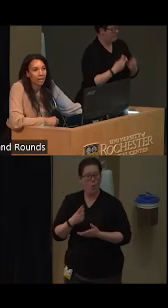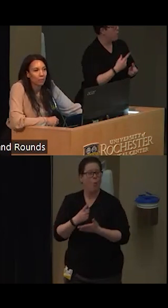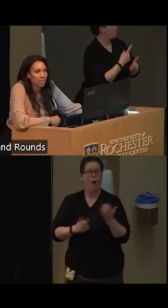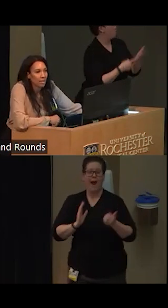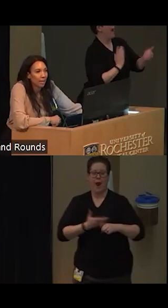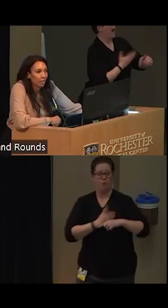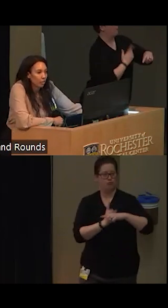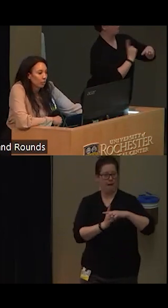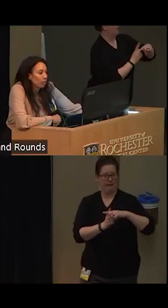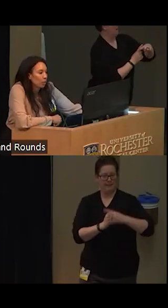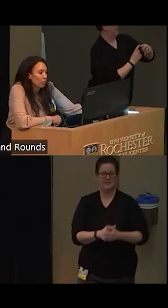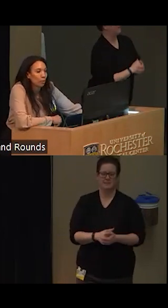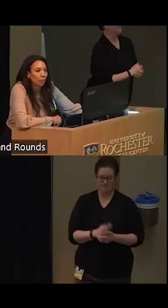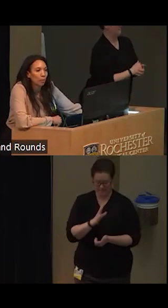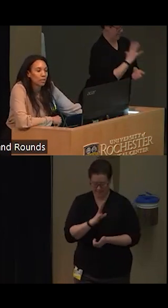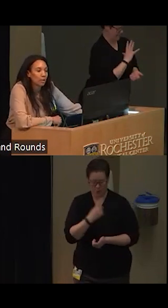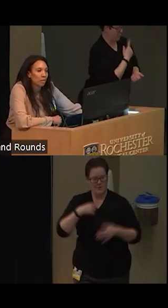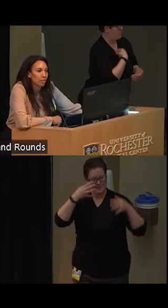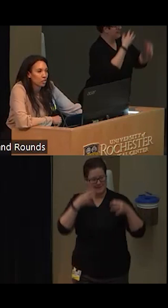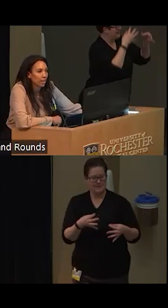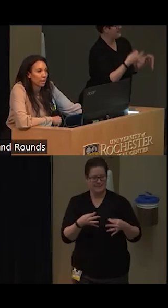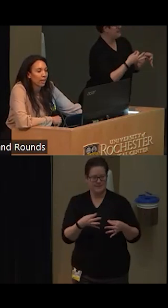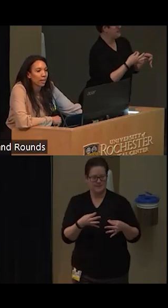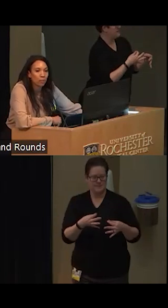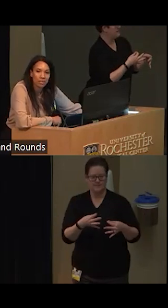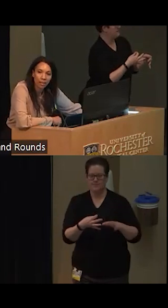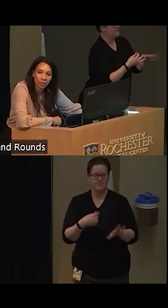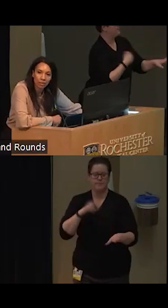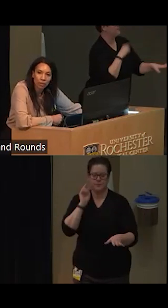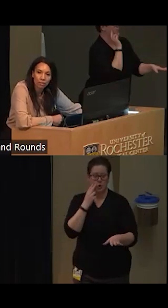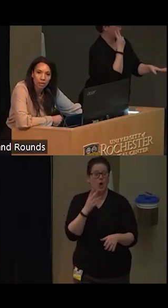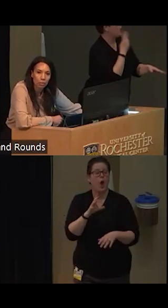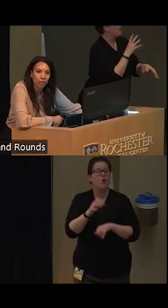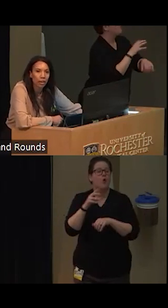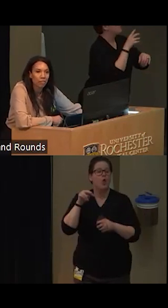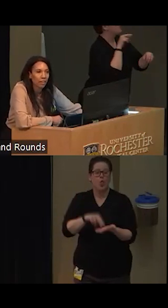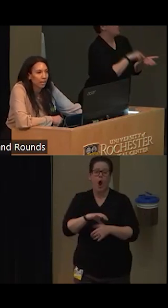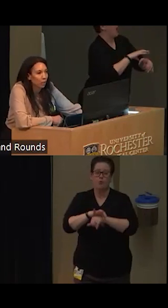and we decided to go through some of our restraint data and we saw that we do have somewhat of an